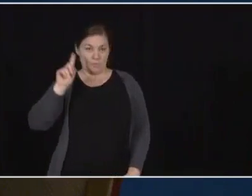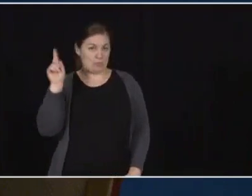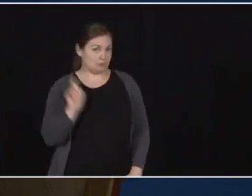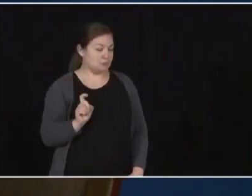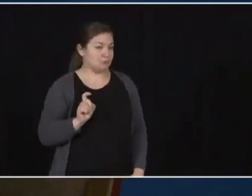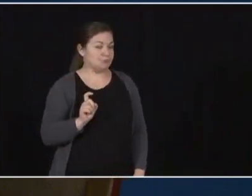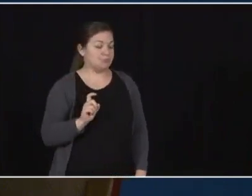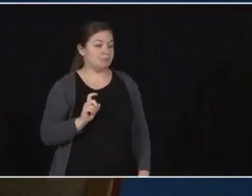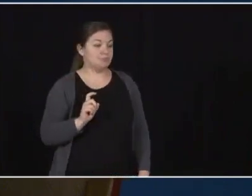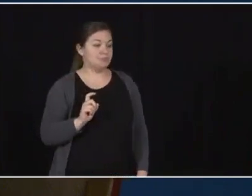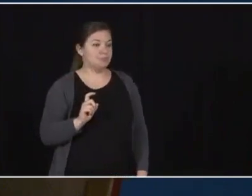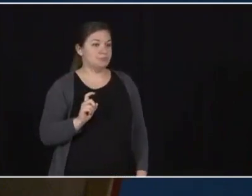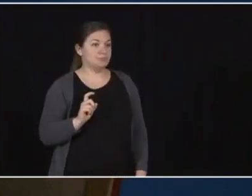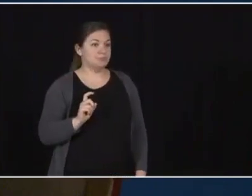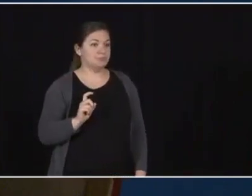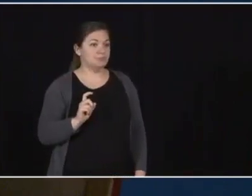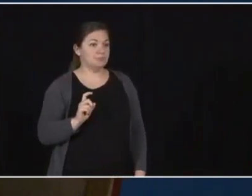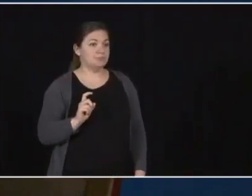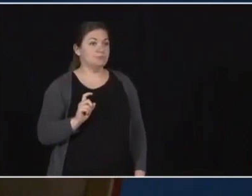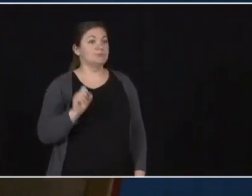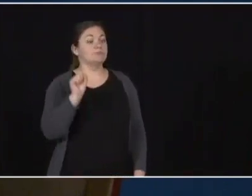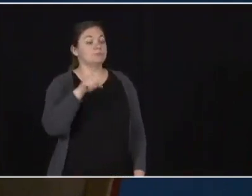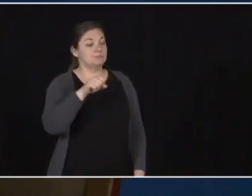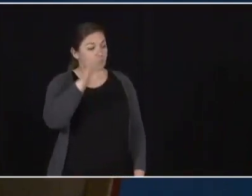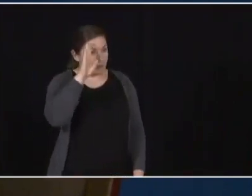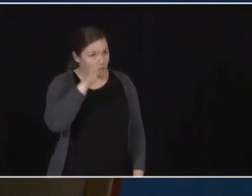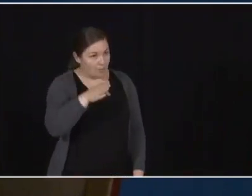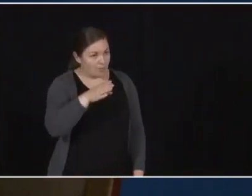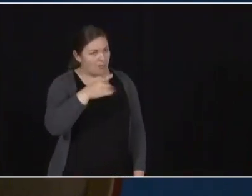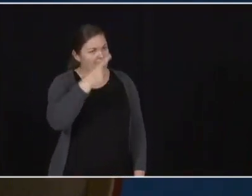Hello and thank you. Wondering if you could talk a little bit about